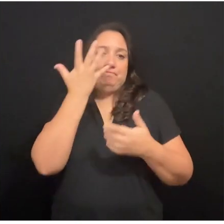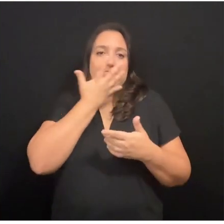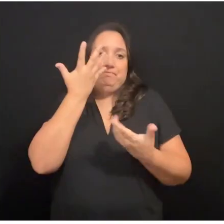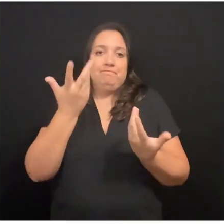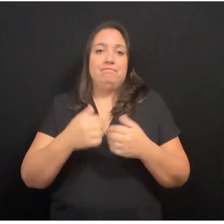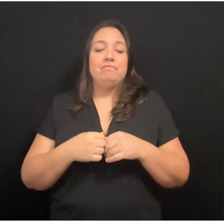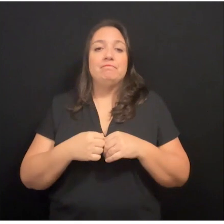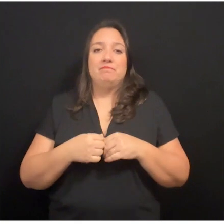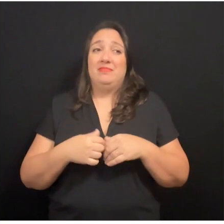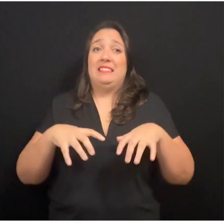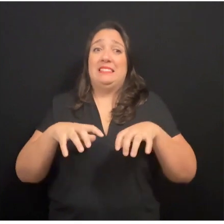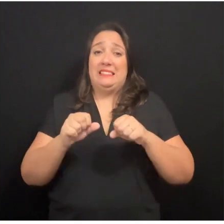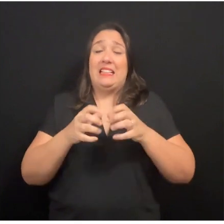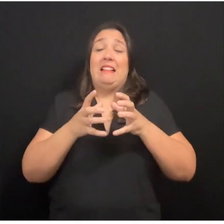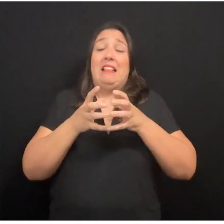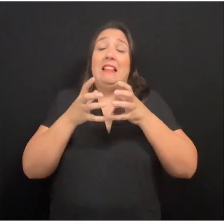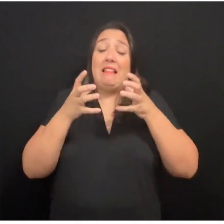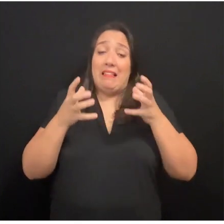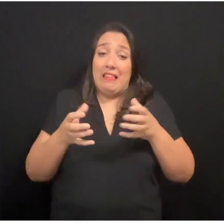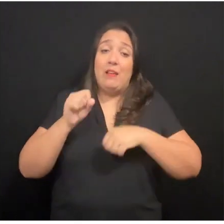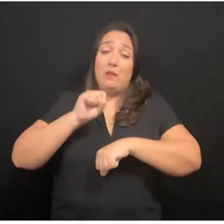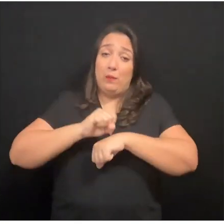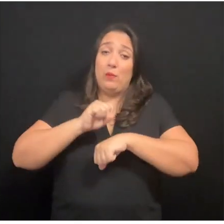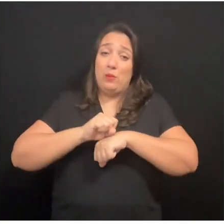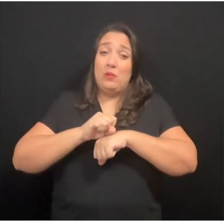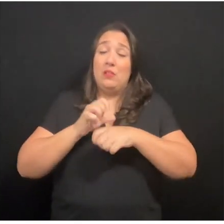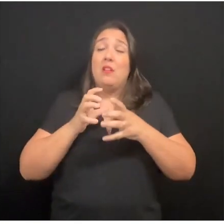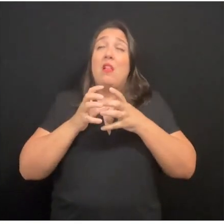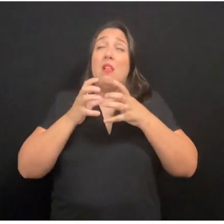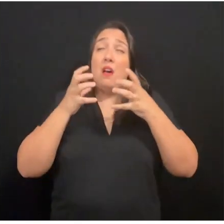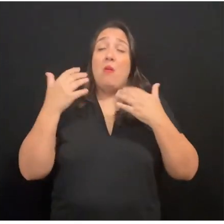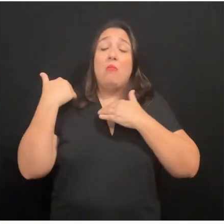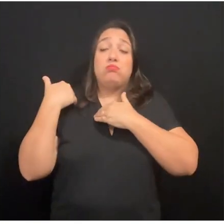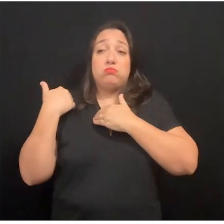And it has taken a lot of work, a lot of work,